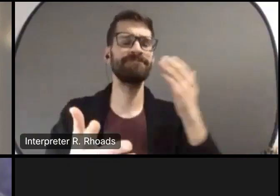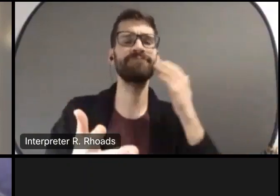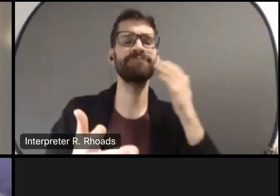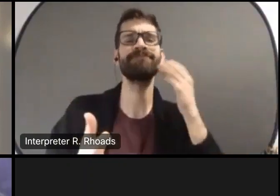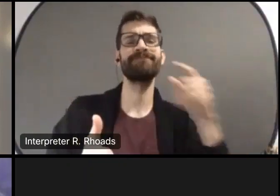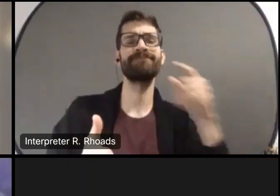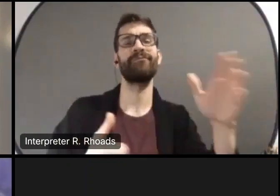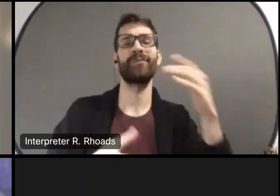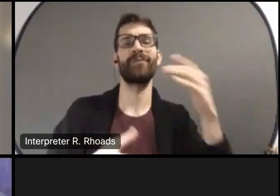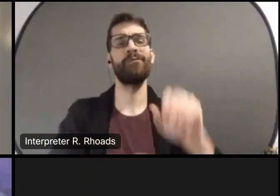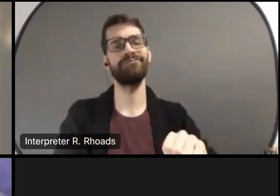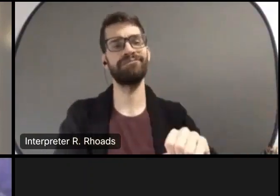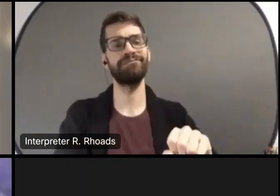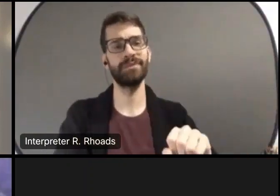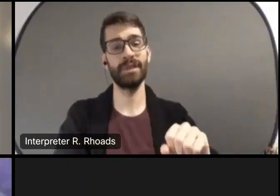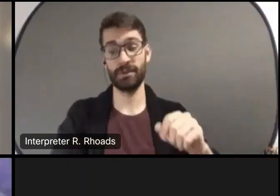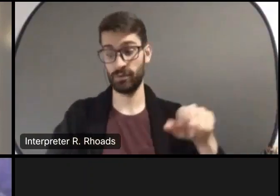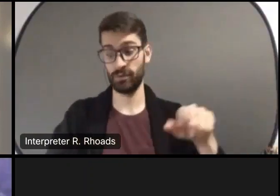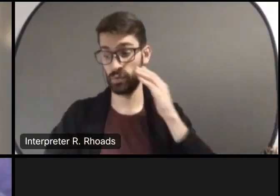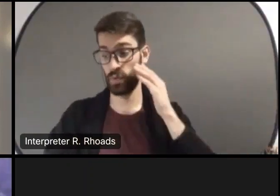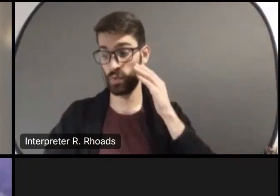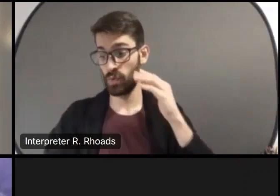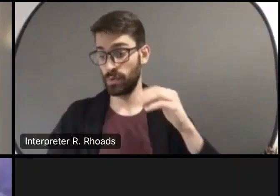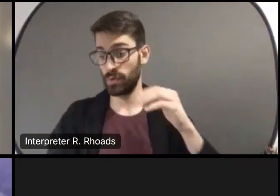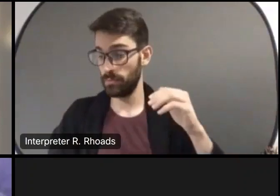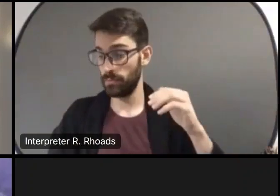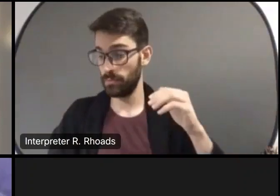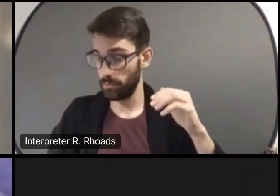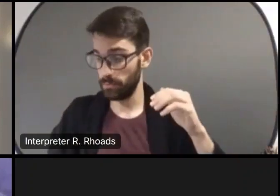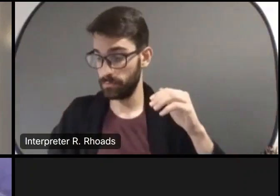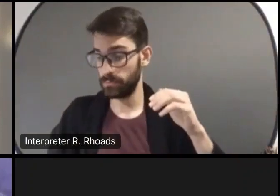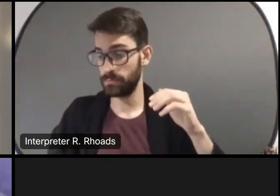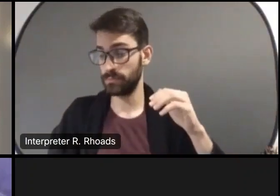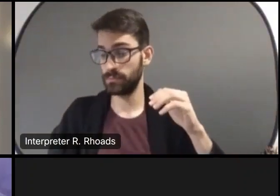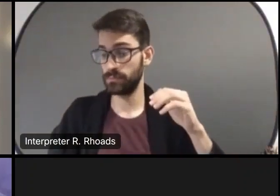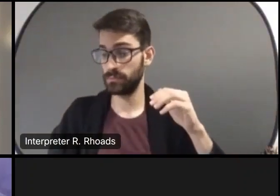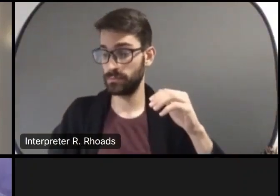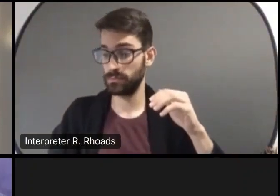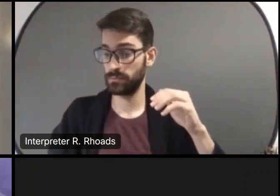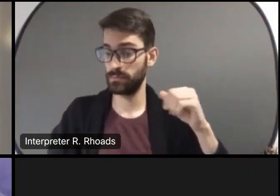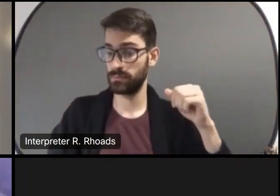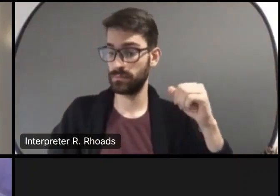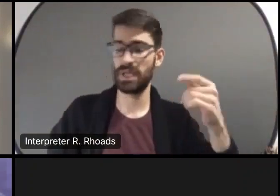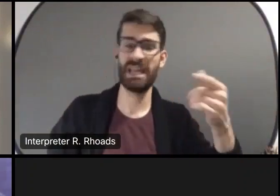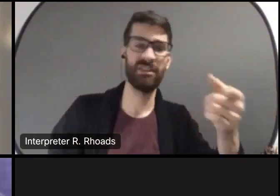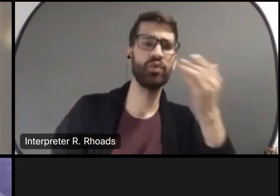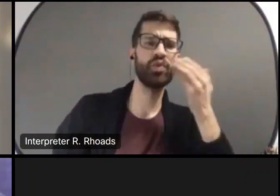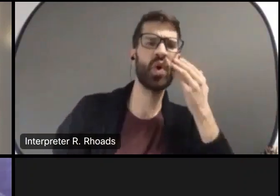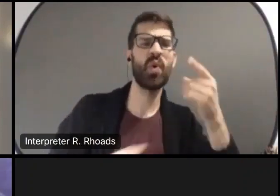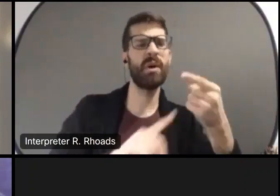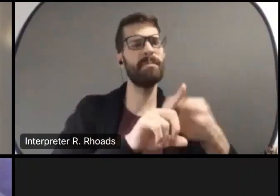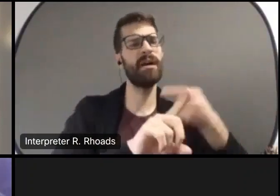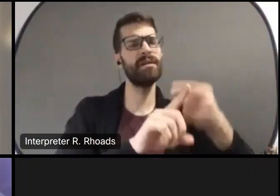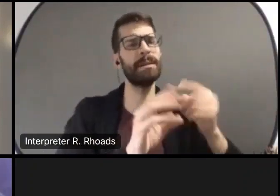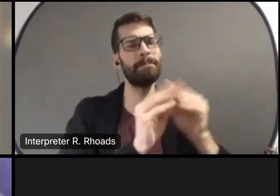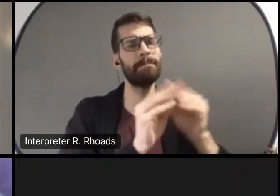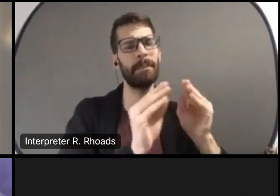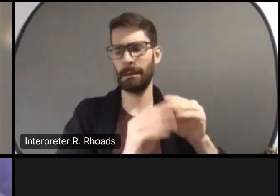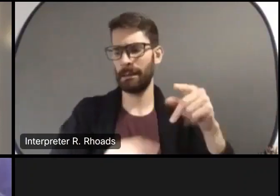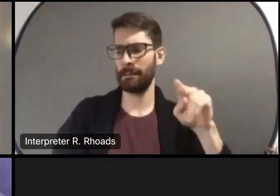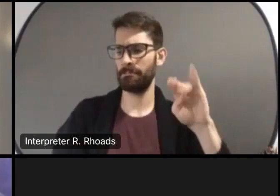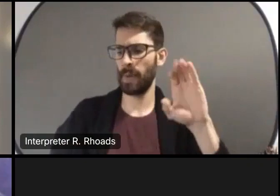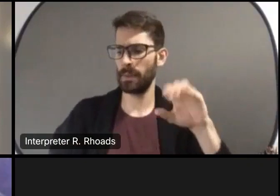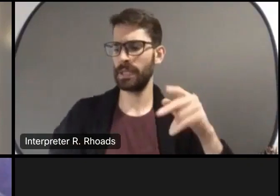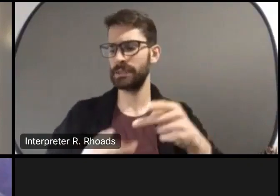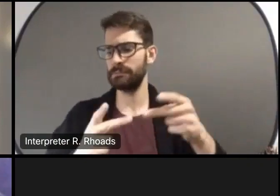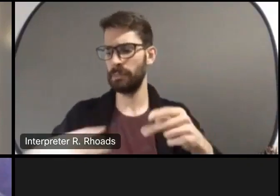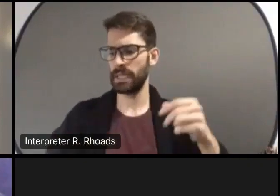for a Commission monthly meeting in a public space, where people were ... physically attending,